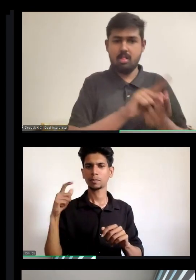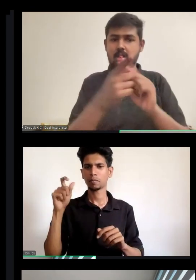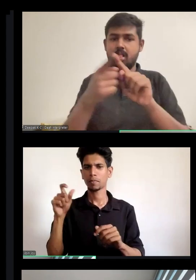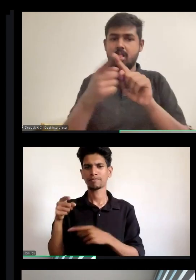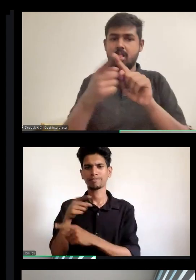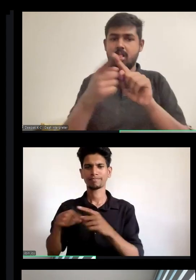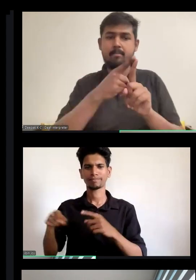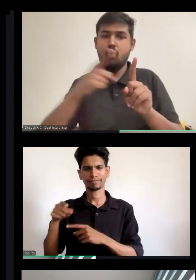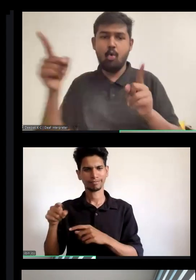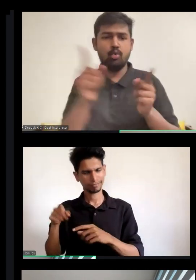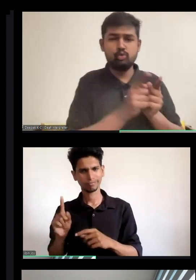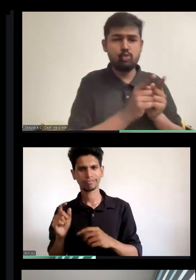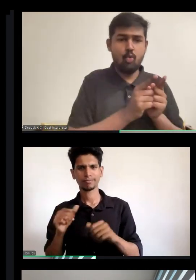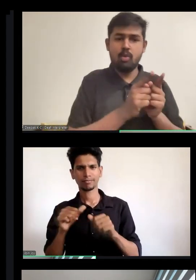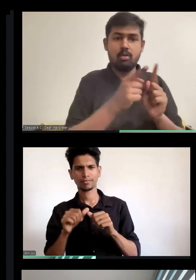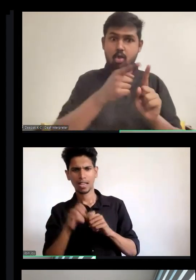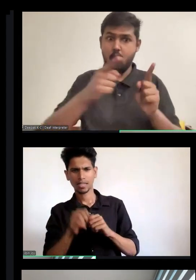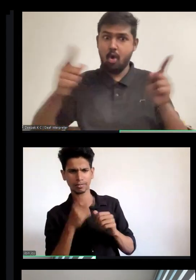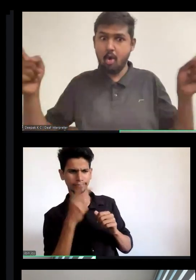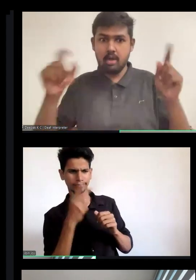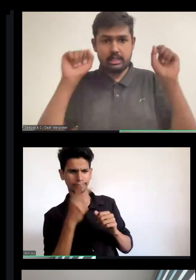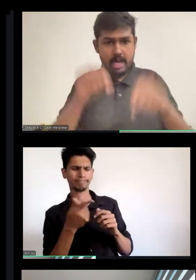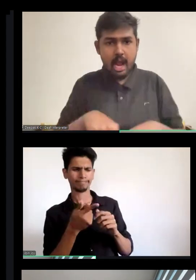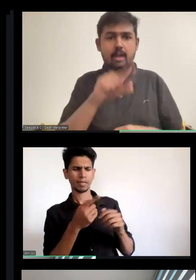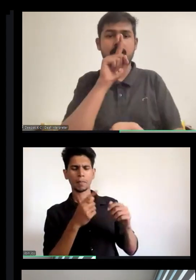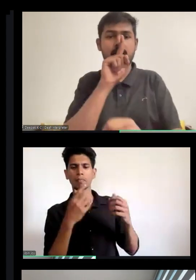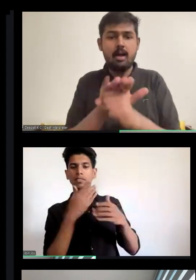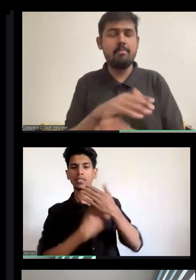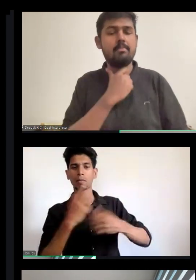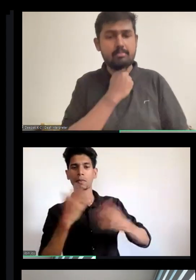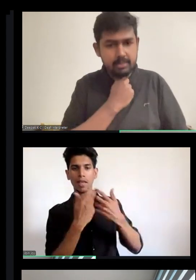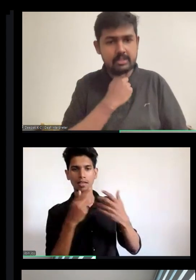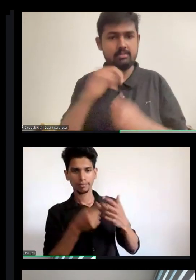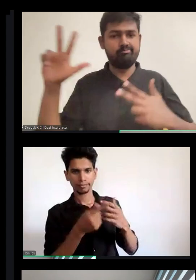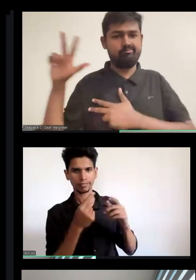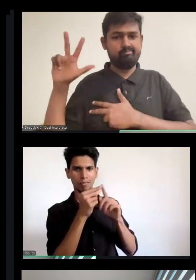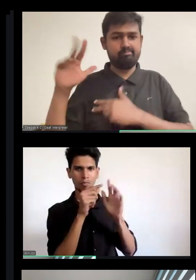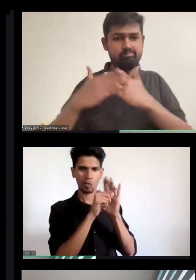They create plans, programs, processes. They create resources and budgets.